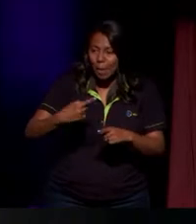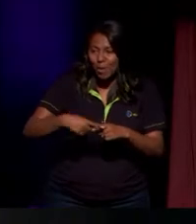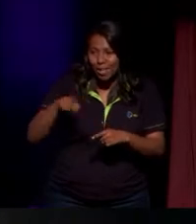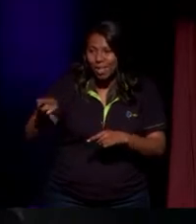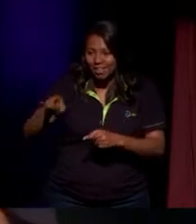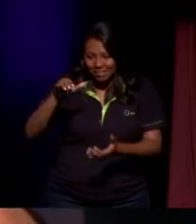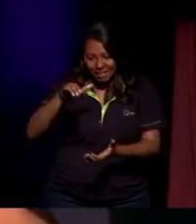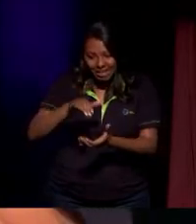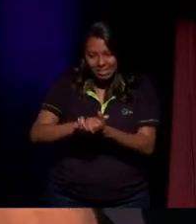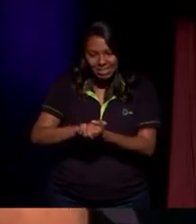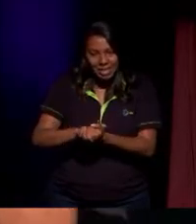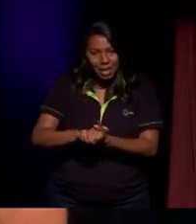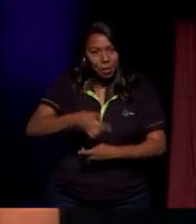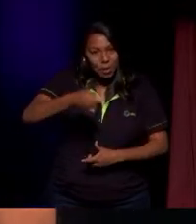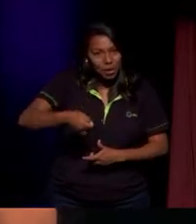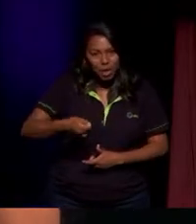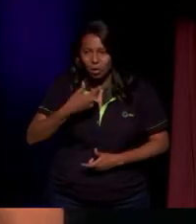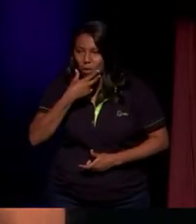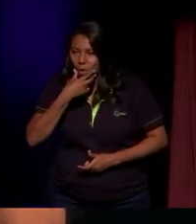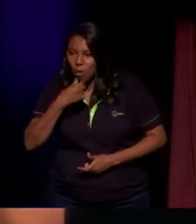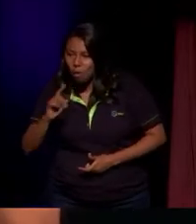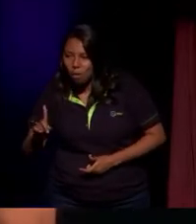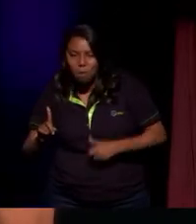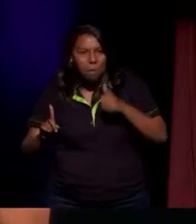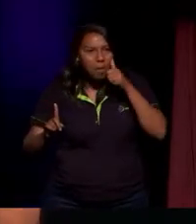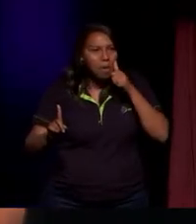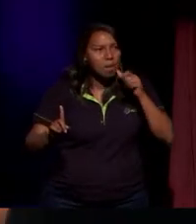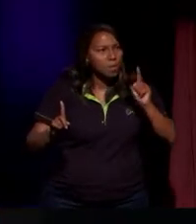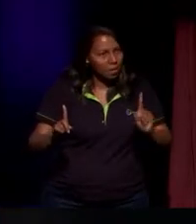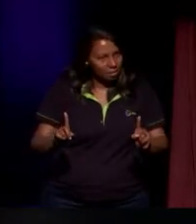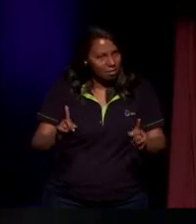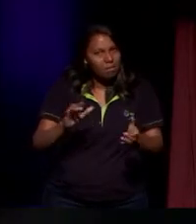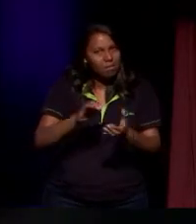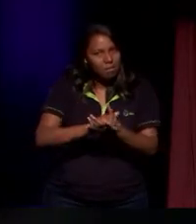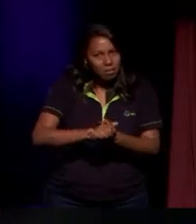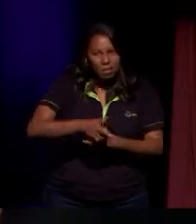to be able to have your life, it happens a lot like that.